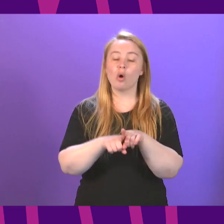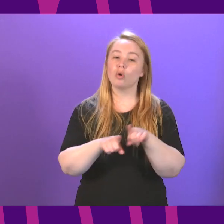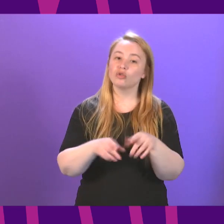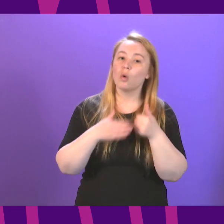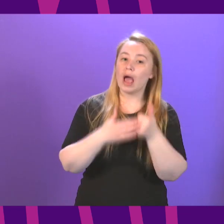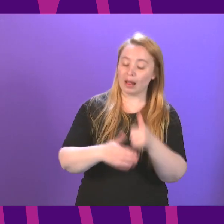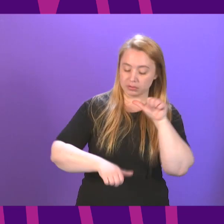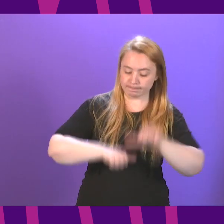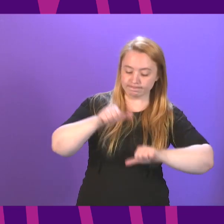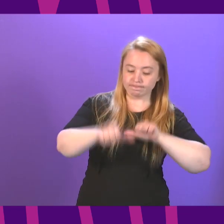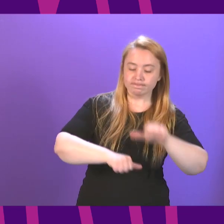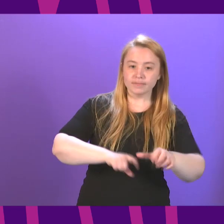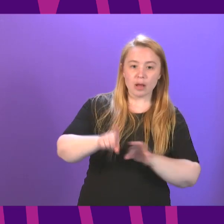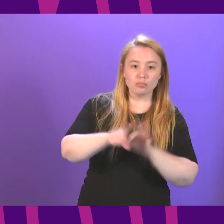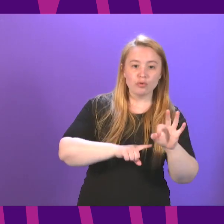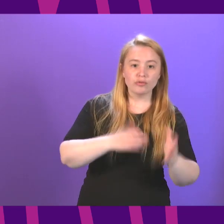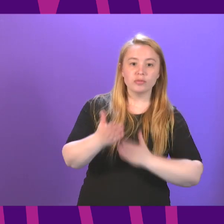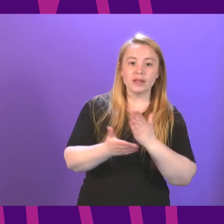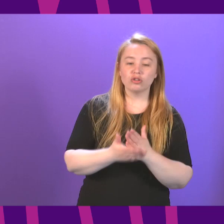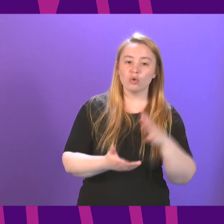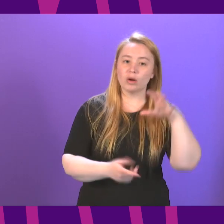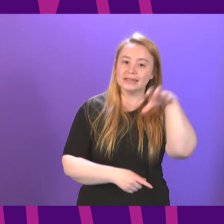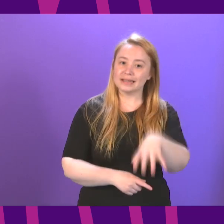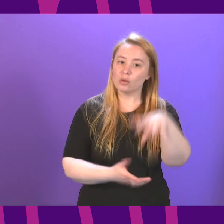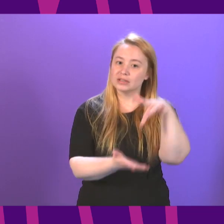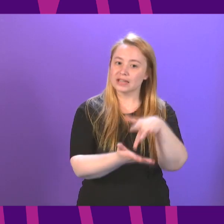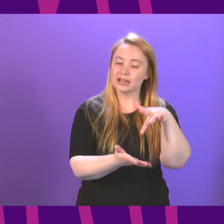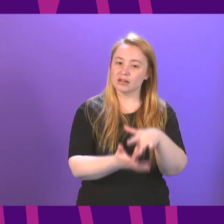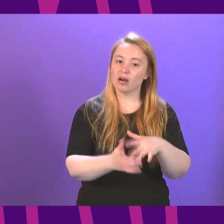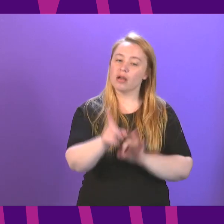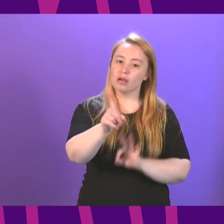some of the steps that we need to take to support town centres and wider community-led regeneration.